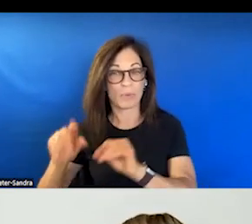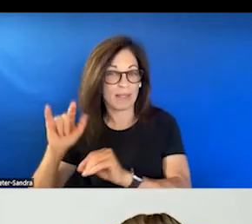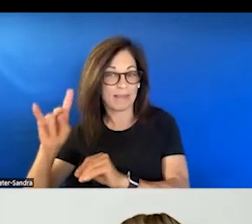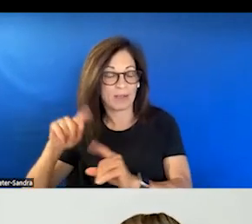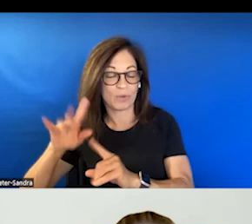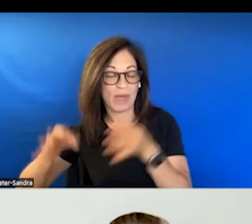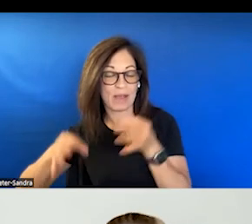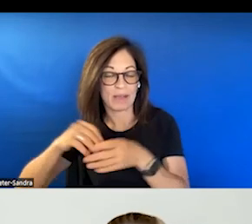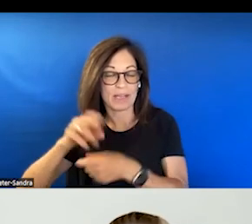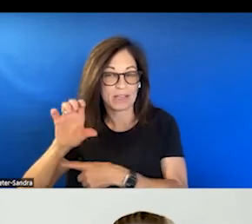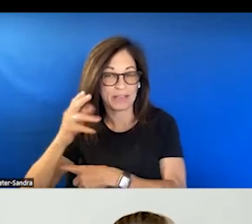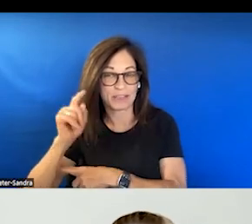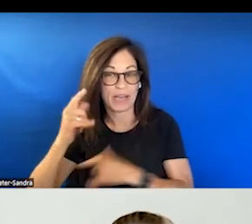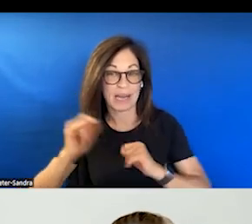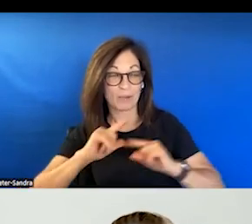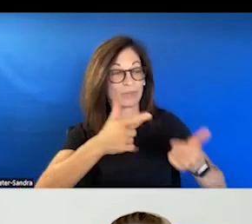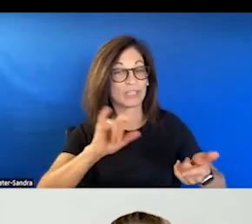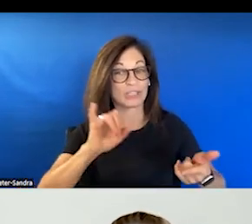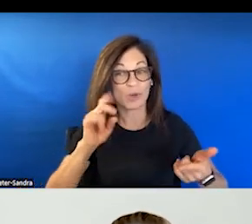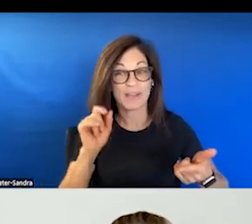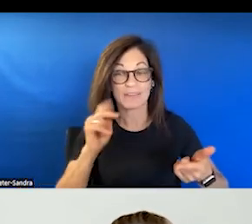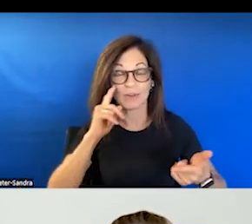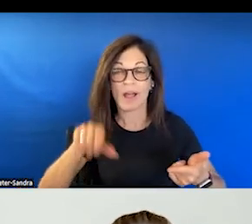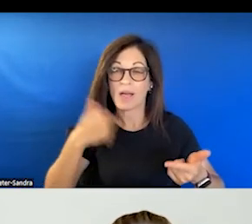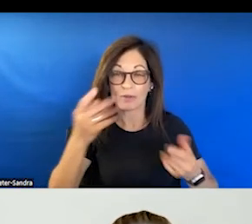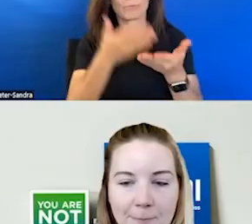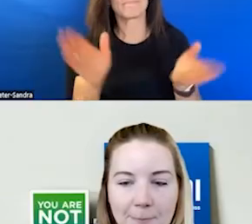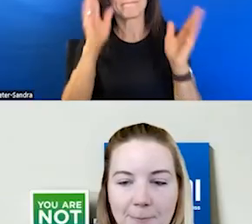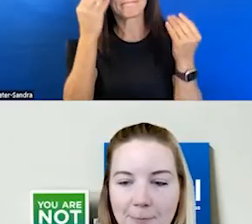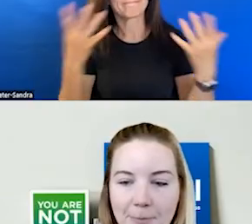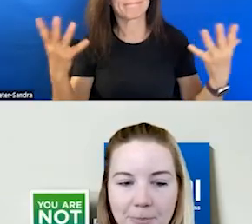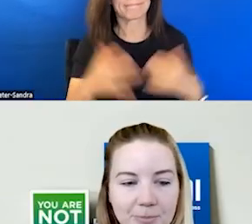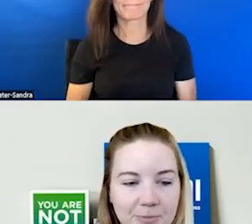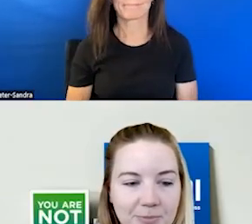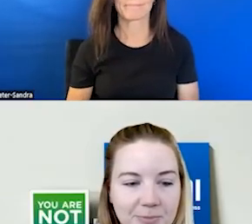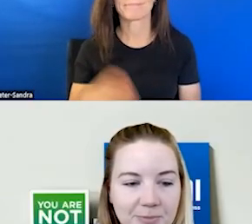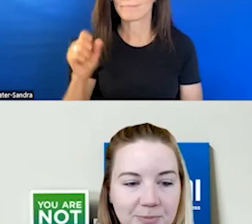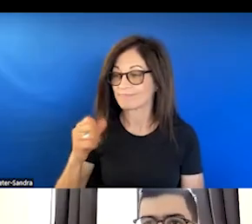TURN THINGS OVER TO JORDAN FOR GENERAL UPDATE. >> YEAH, THANK YOU VERY MUCH. HOPE EVERYONE IS